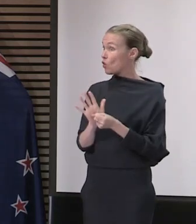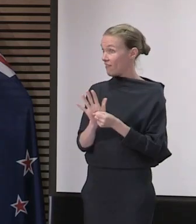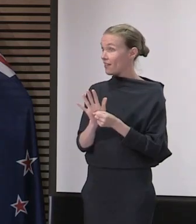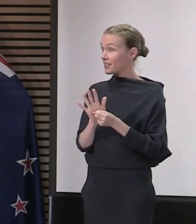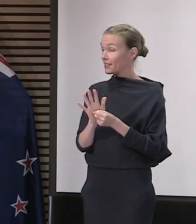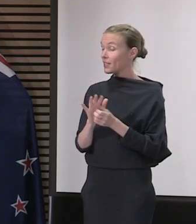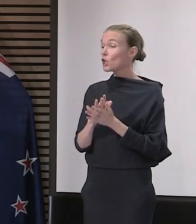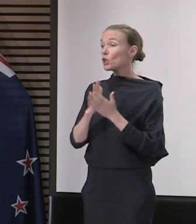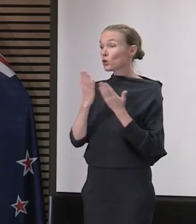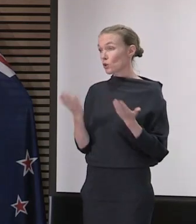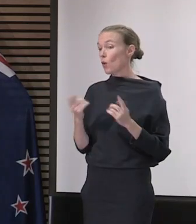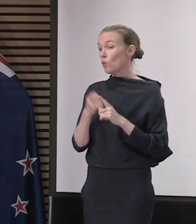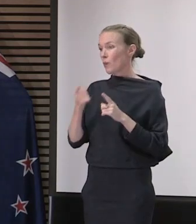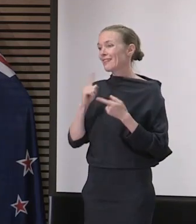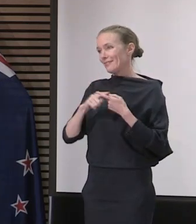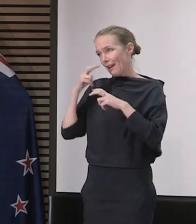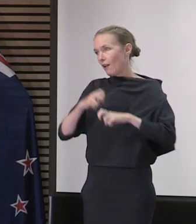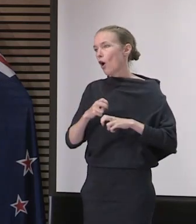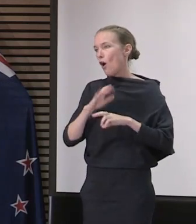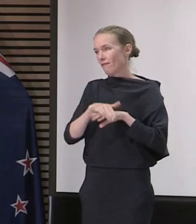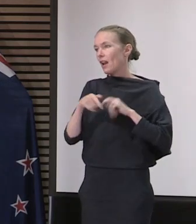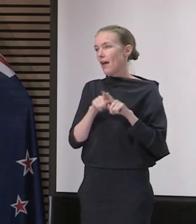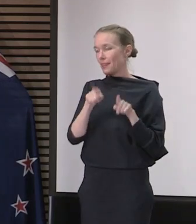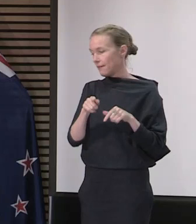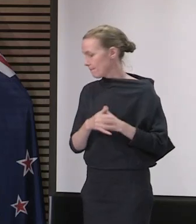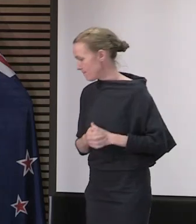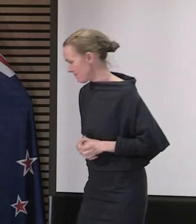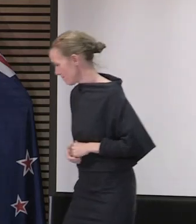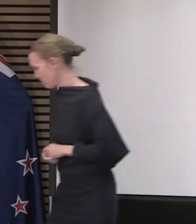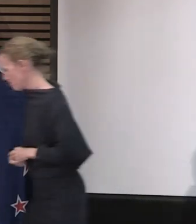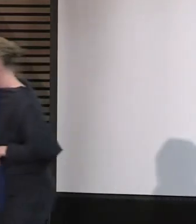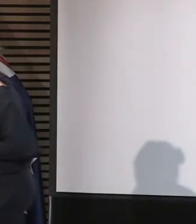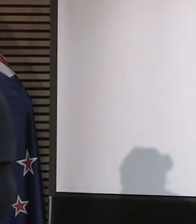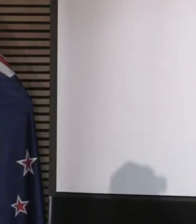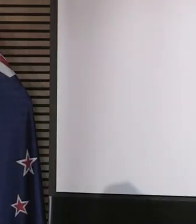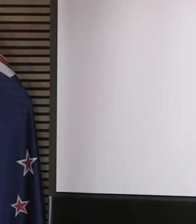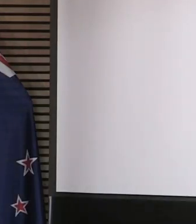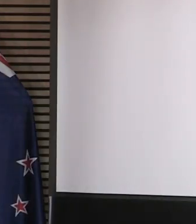people around them. That is what looking for in those cases where we cannot fully